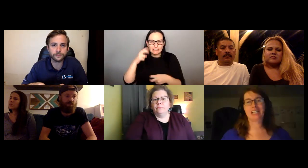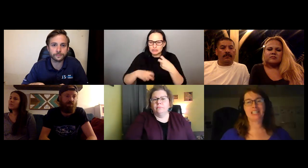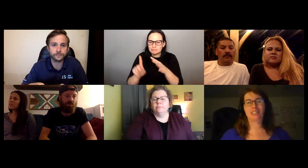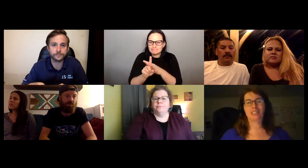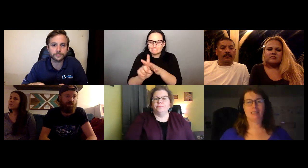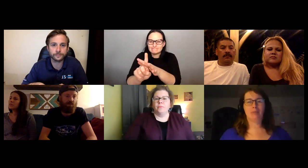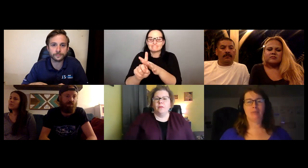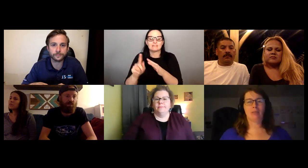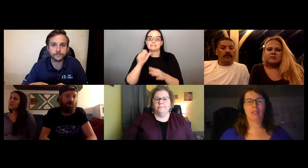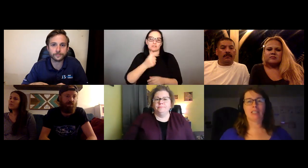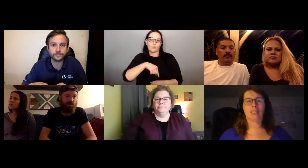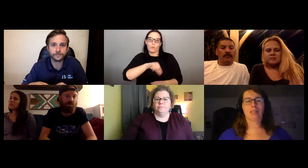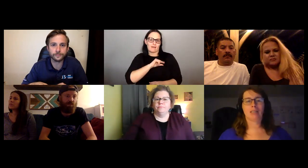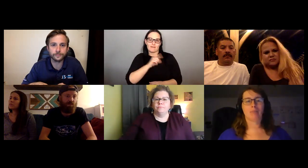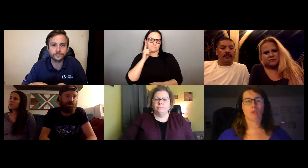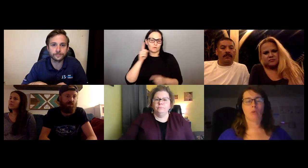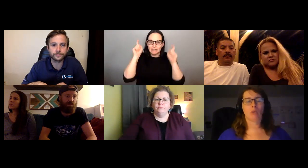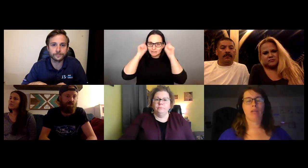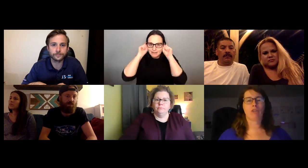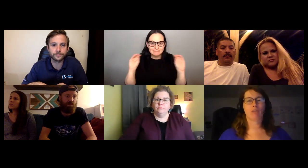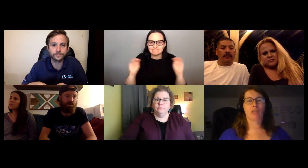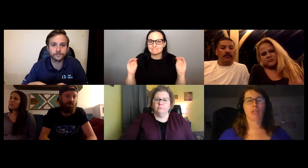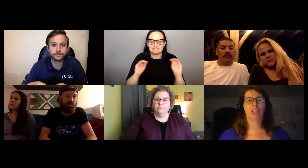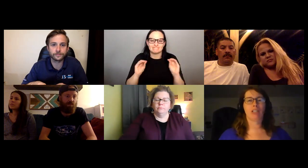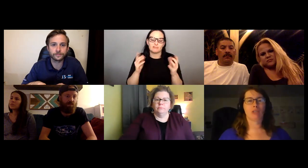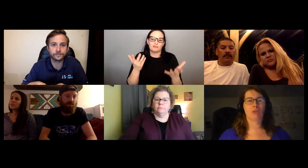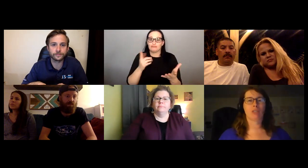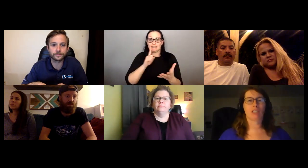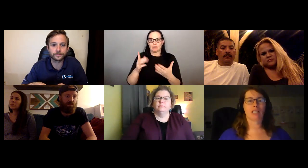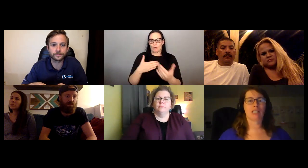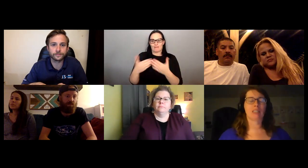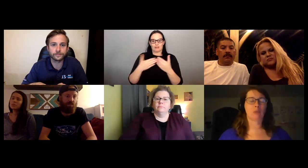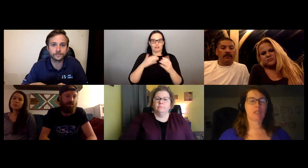not qualify for hearing aids so it really is whatever